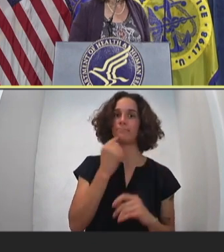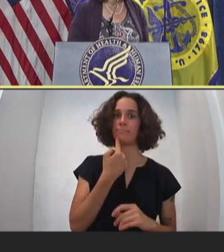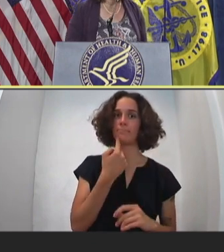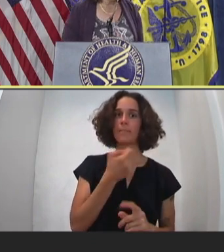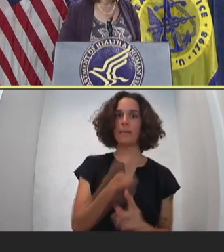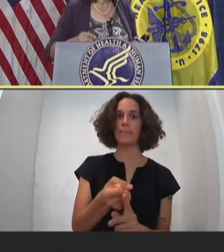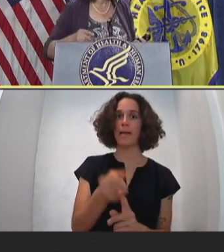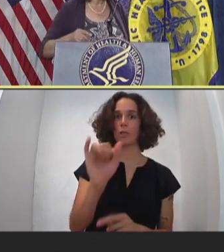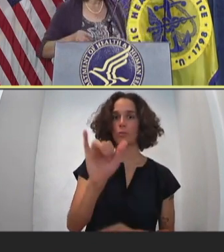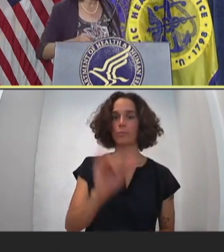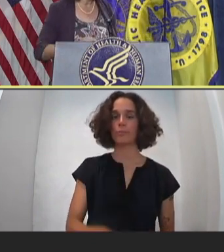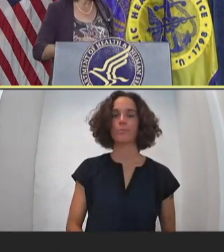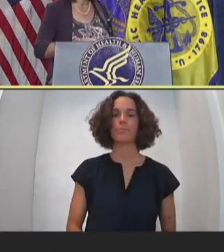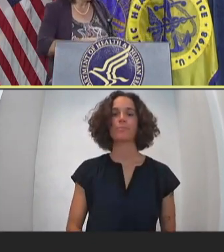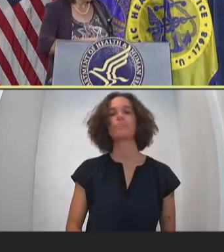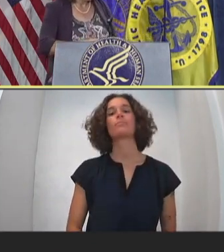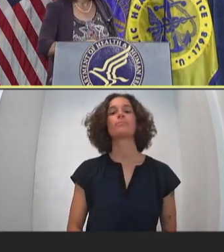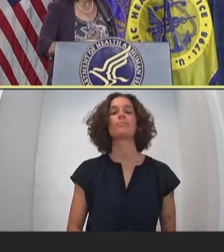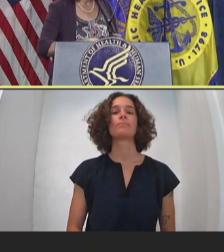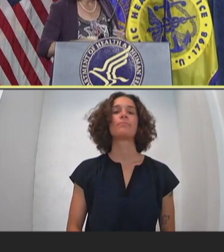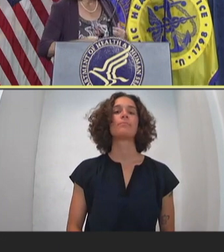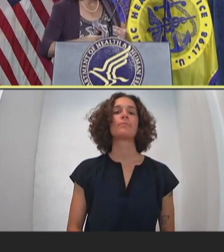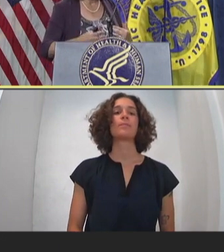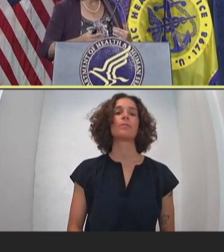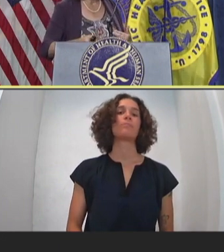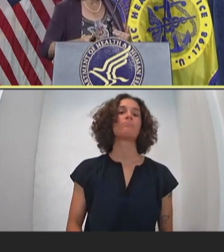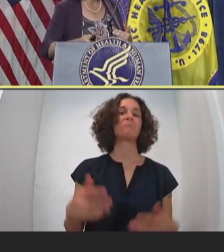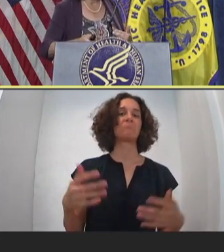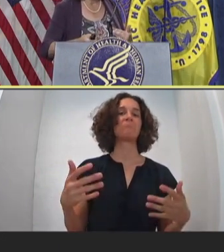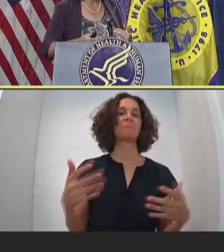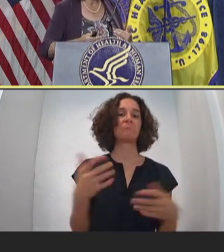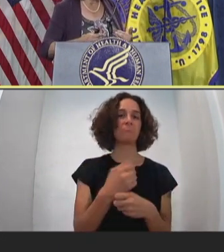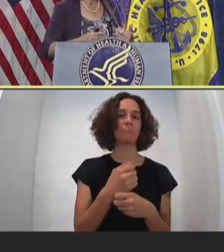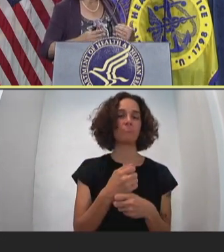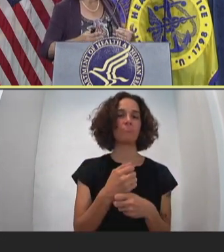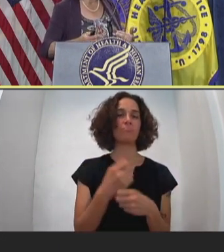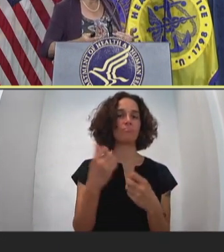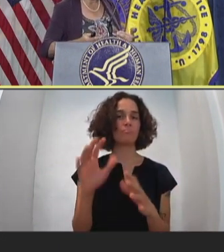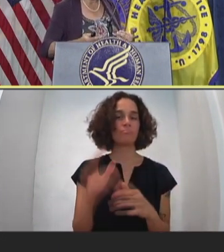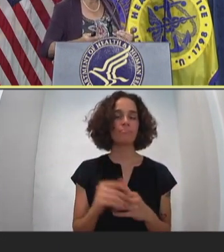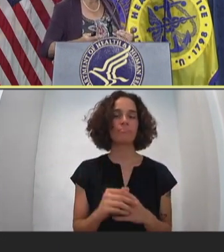So, in conclusion, there's been a lot of work on the global case. So,